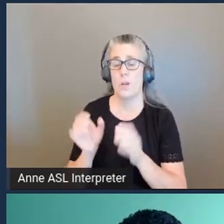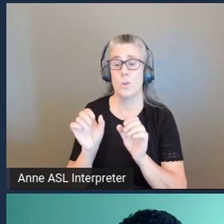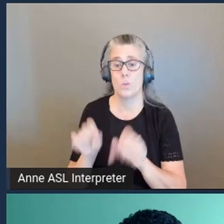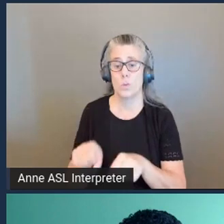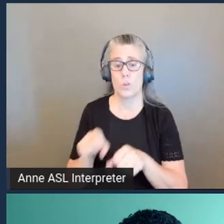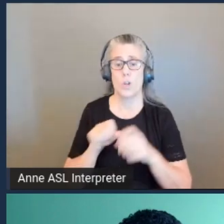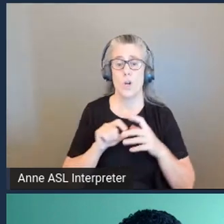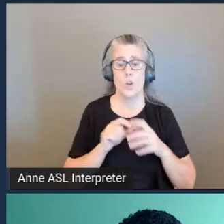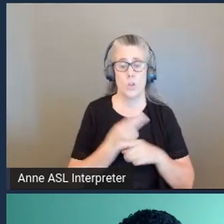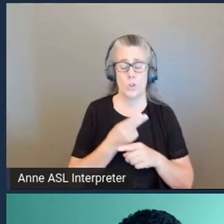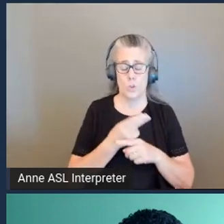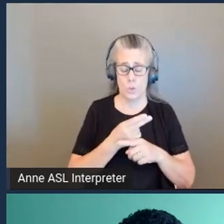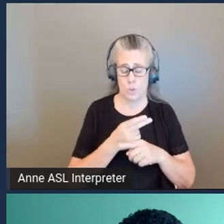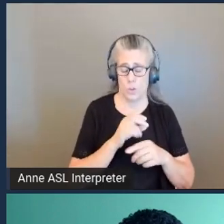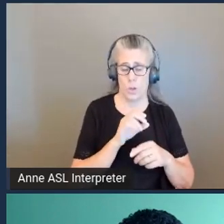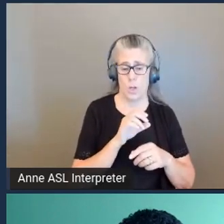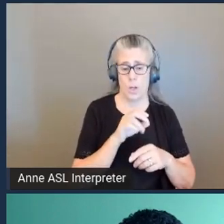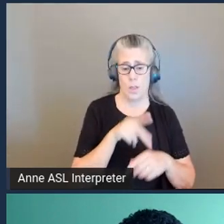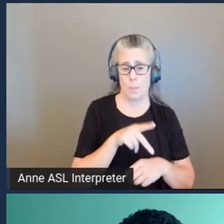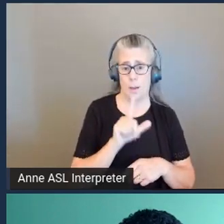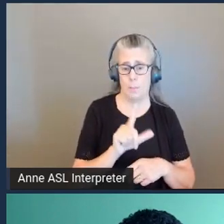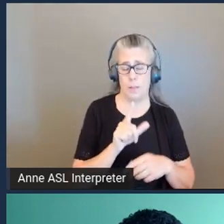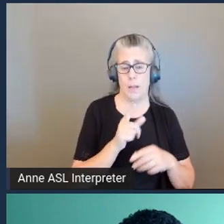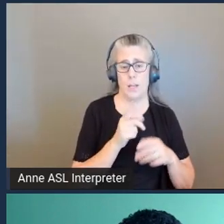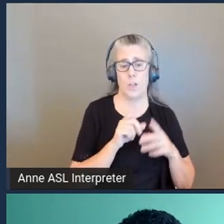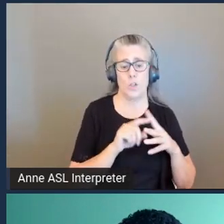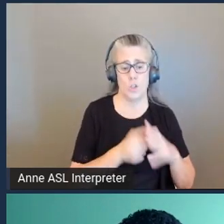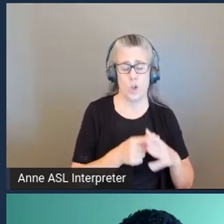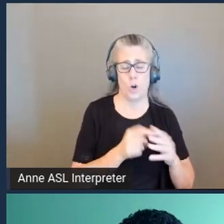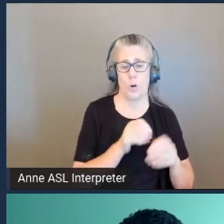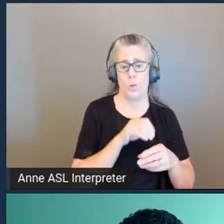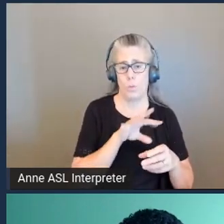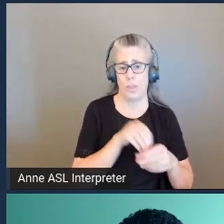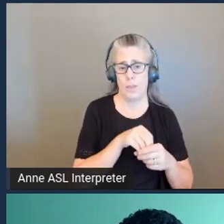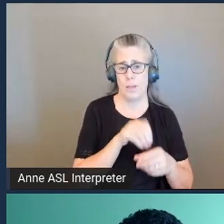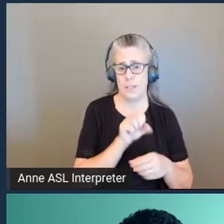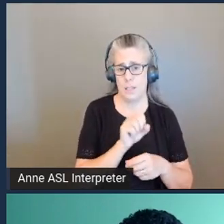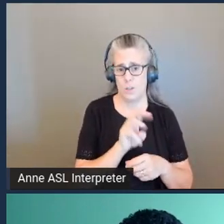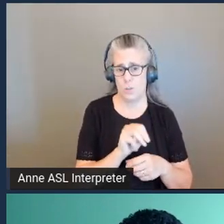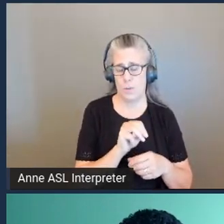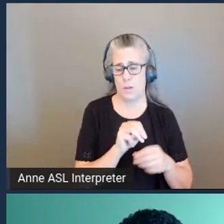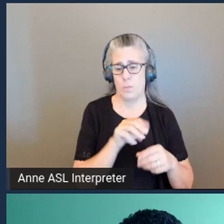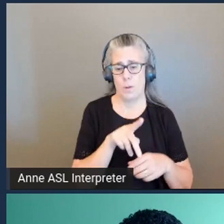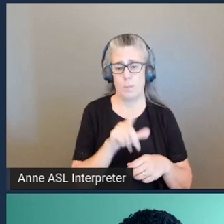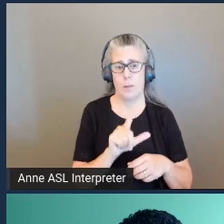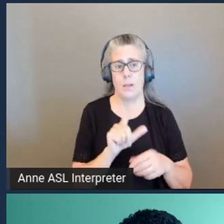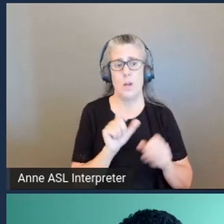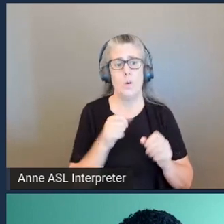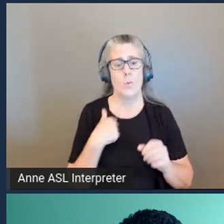of SageMaker Pipeline if you wanted to. And we have actually this feature called SageMaker Projects